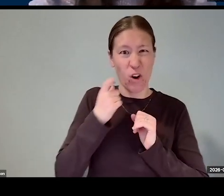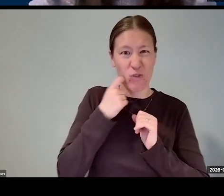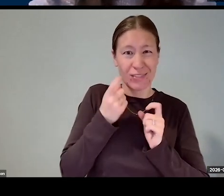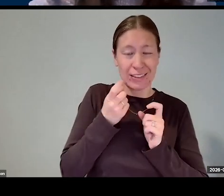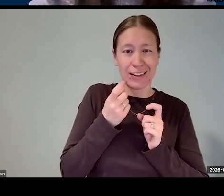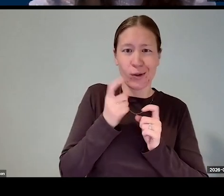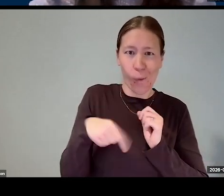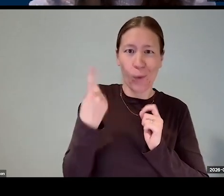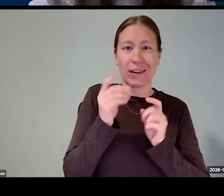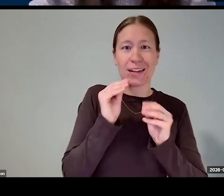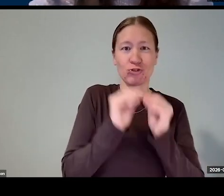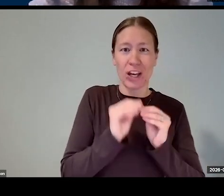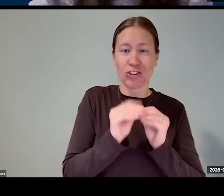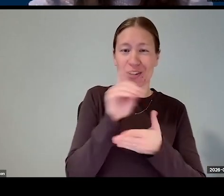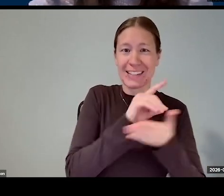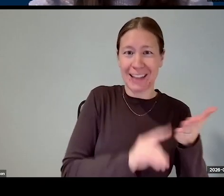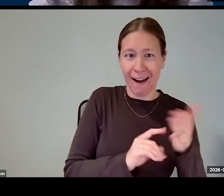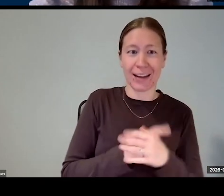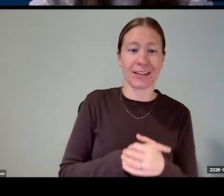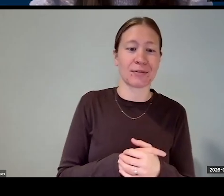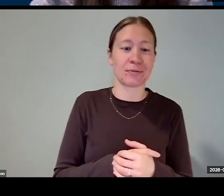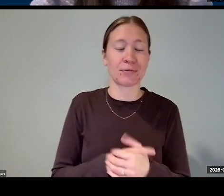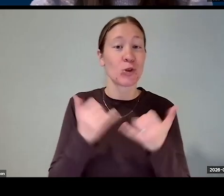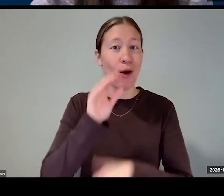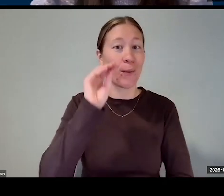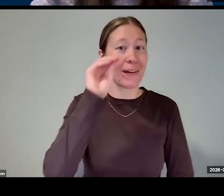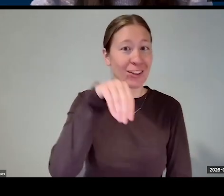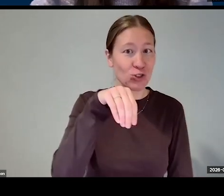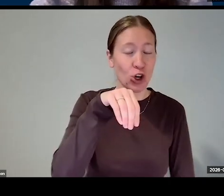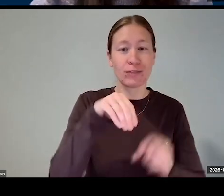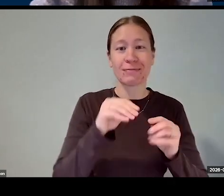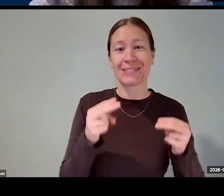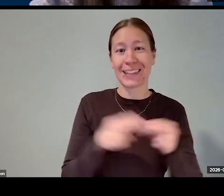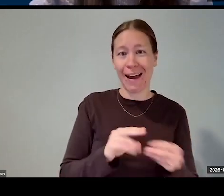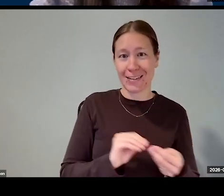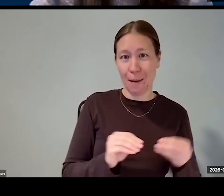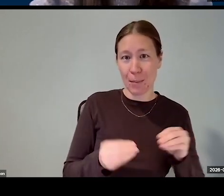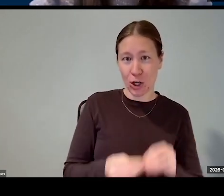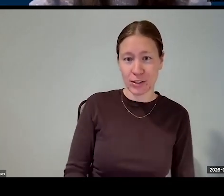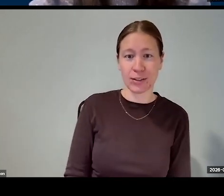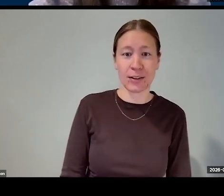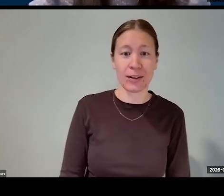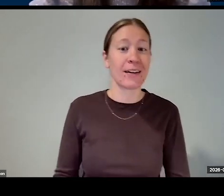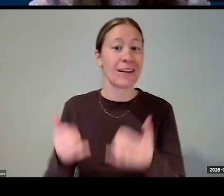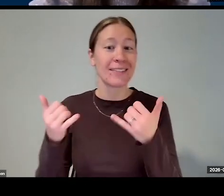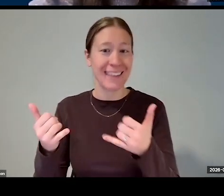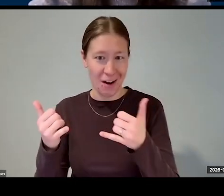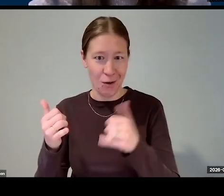So I will click insert, slide numbers and turn that feature on.